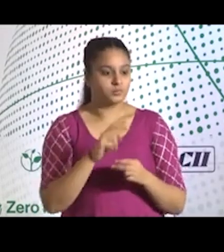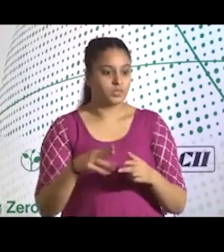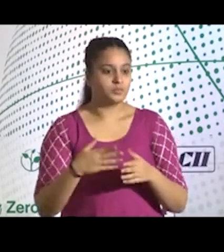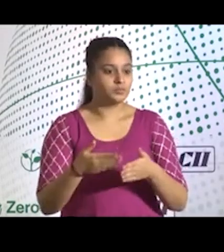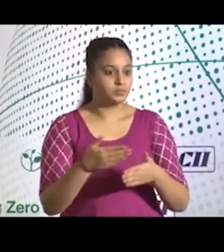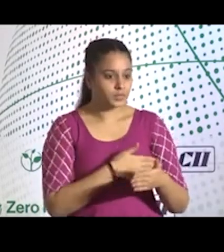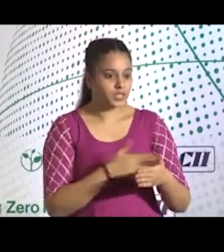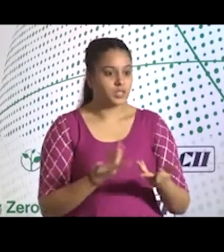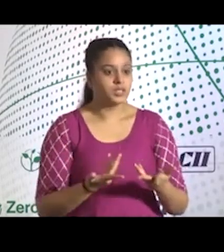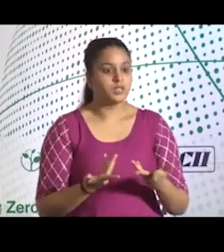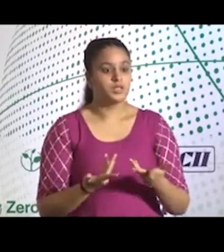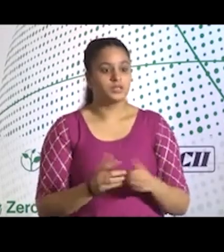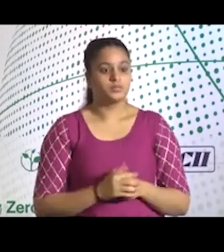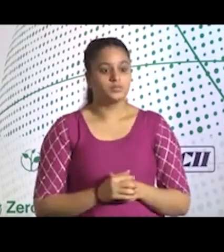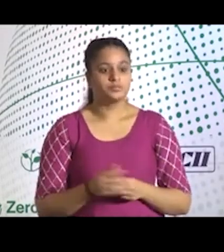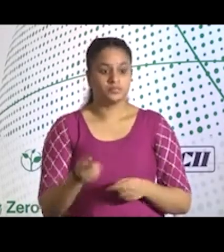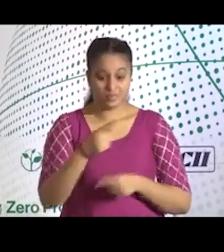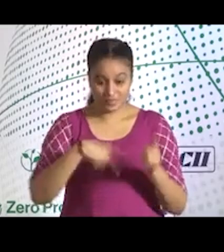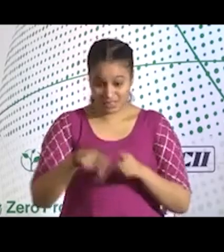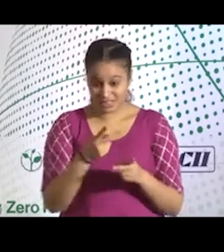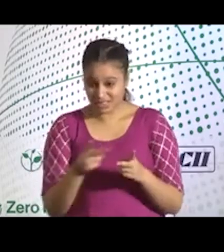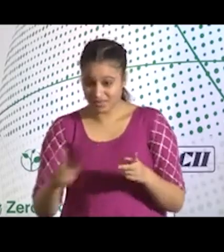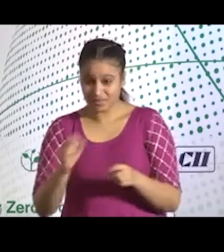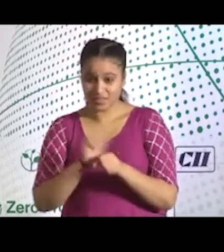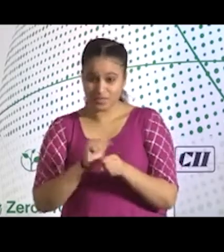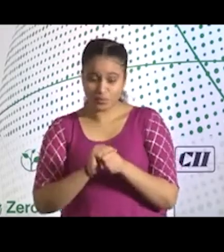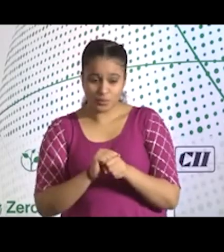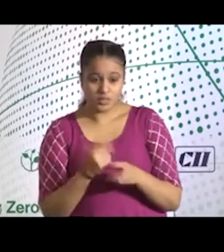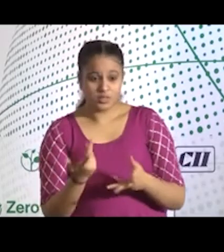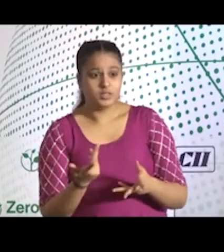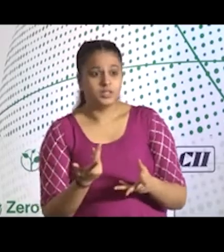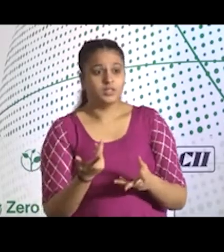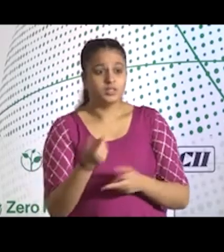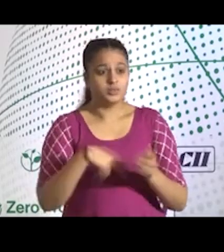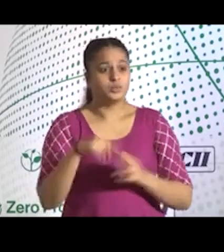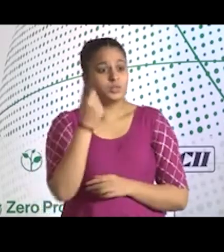in a lot about articulating the problem, right. Understanding What impact